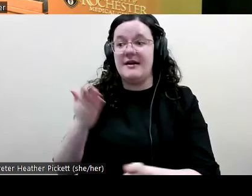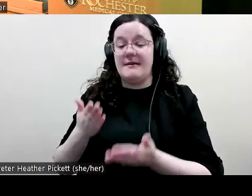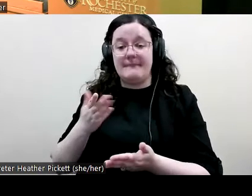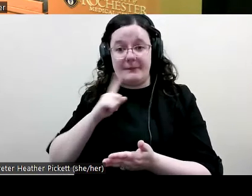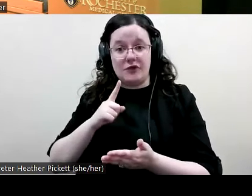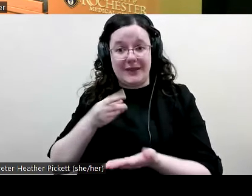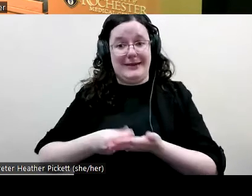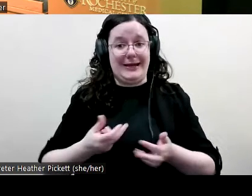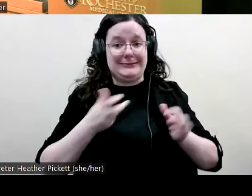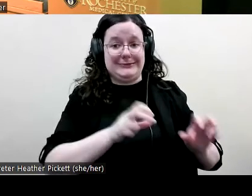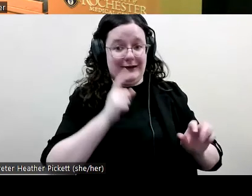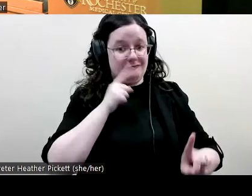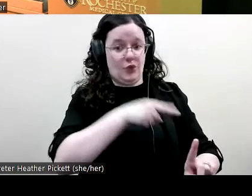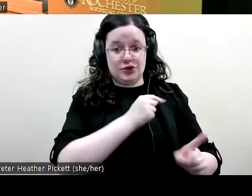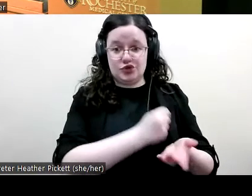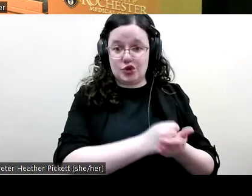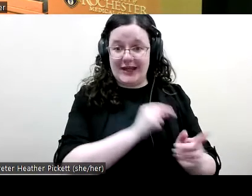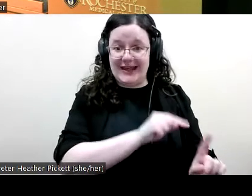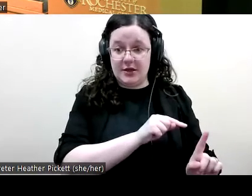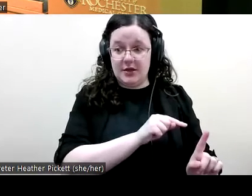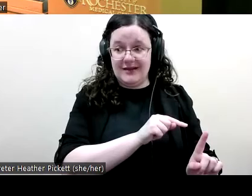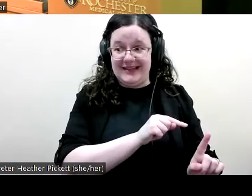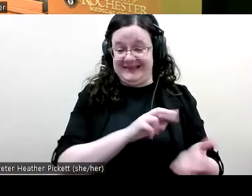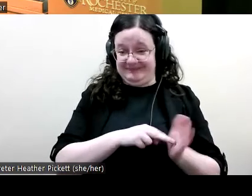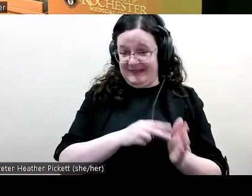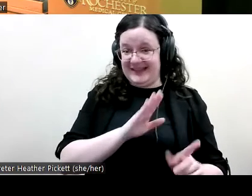you're not going to be able to provide as much support for college for example or some things